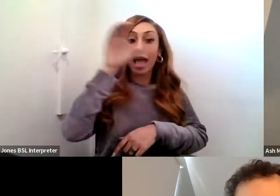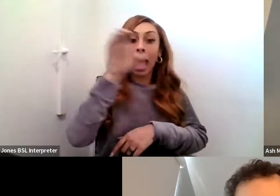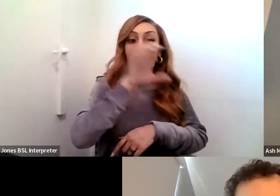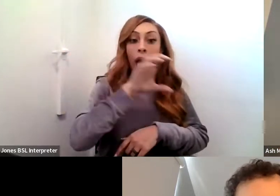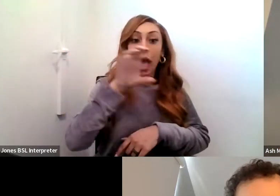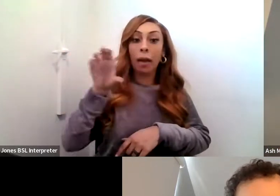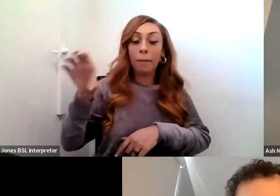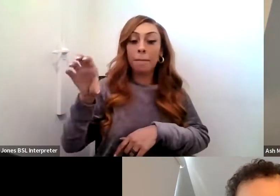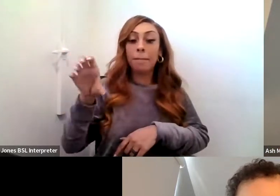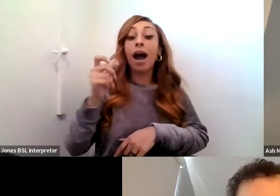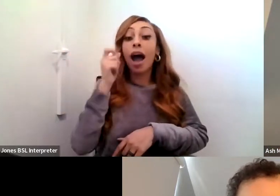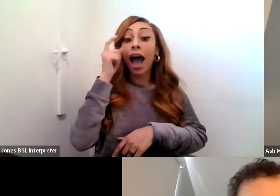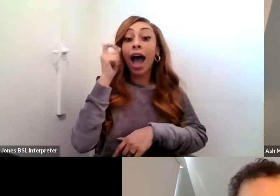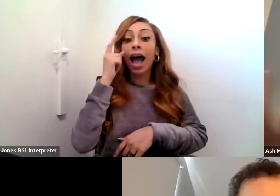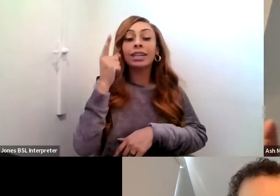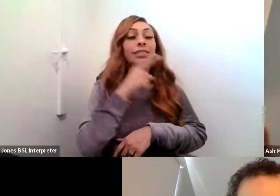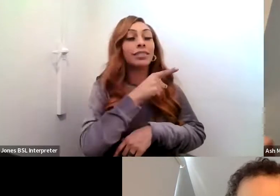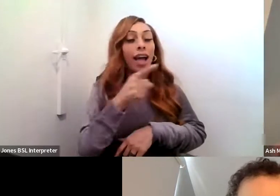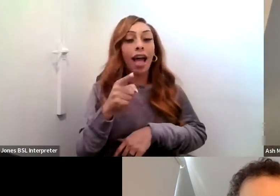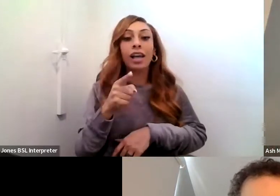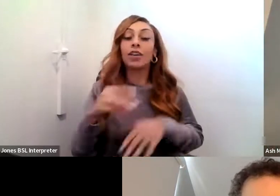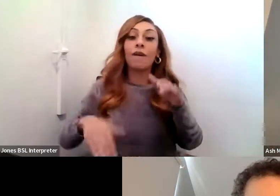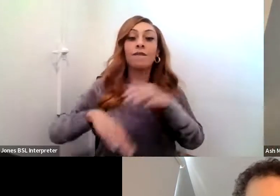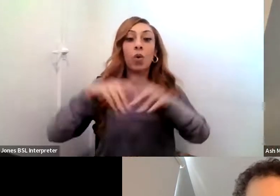and subsequently address the full arc of your audience's experience.